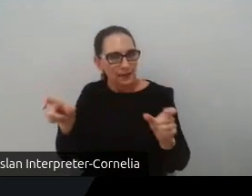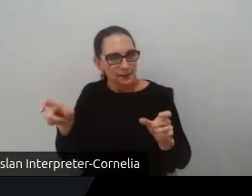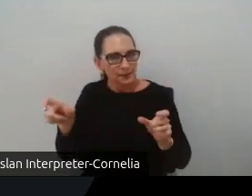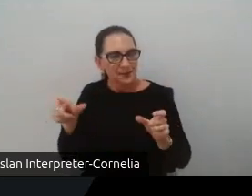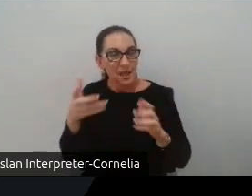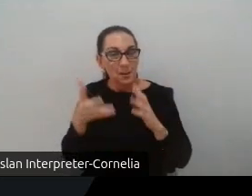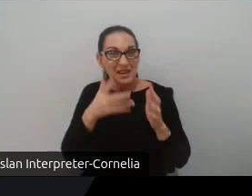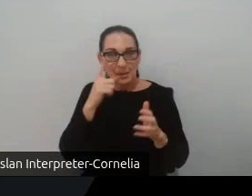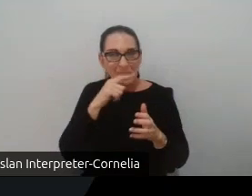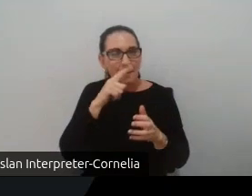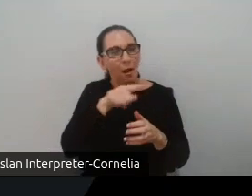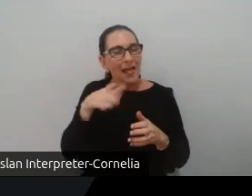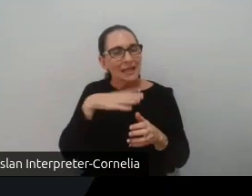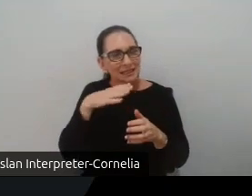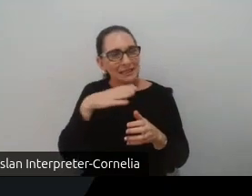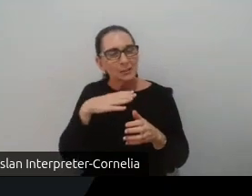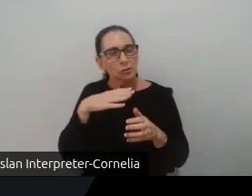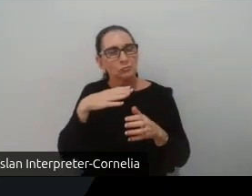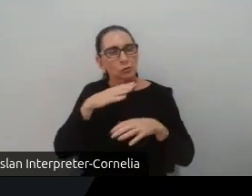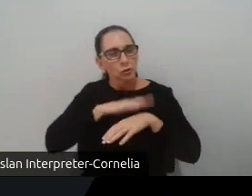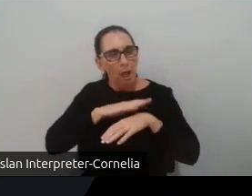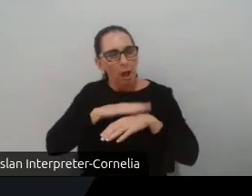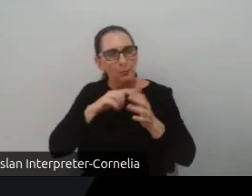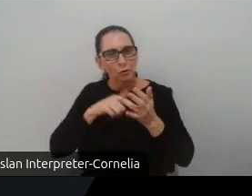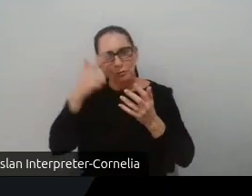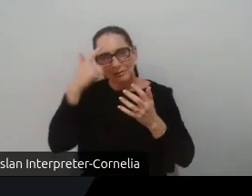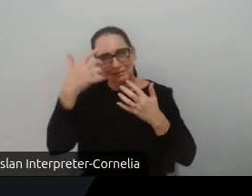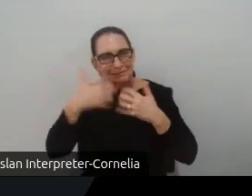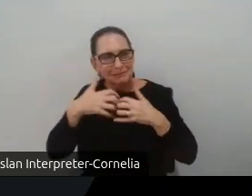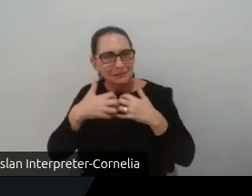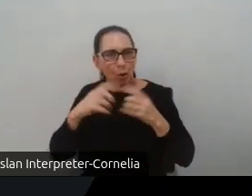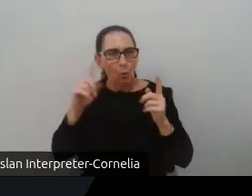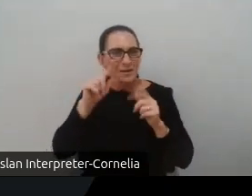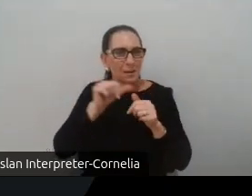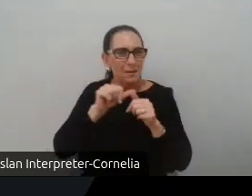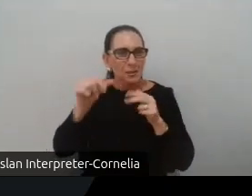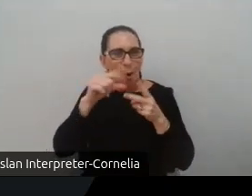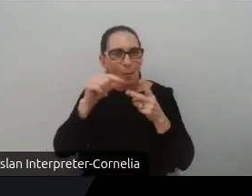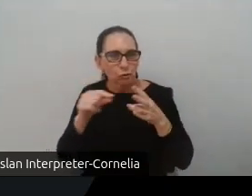need time to process options. Um additional time may be required if you're using interpreters or